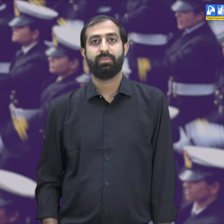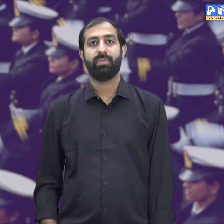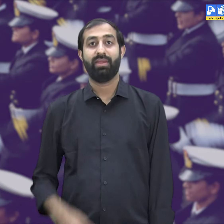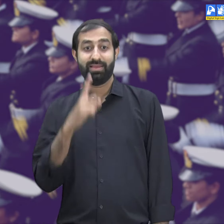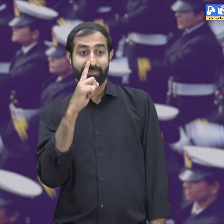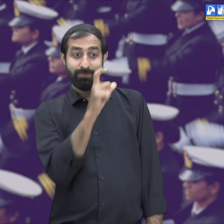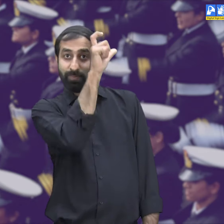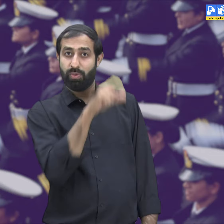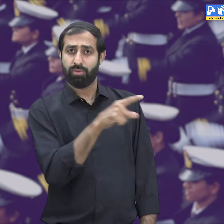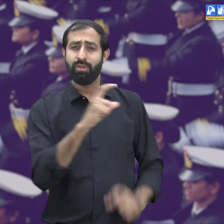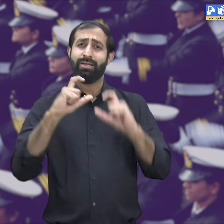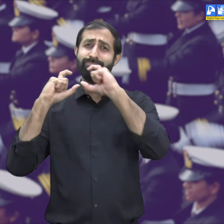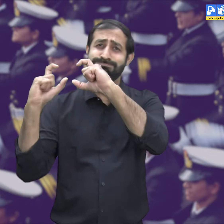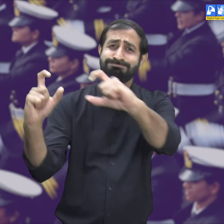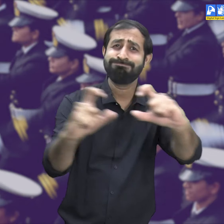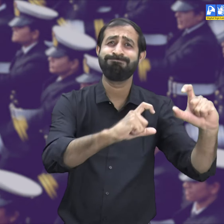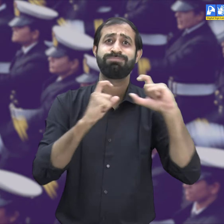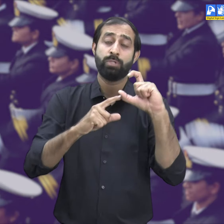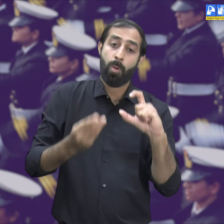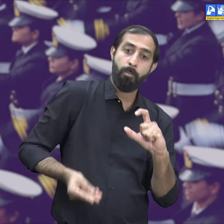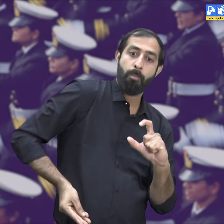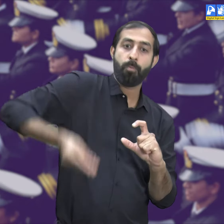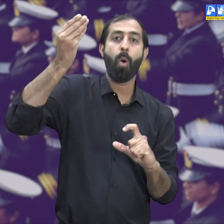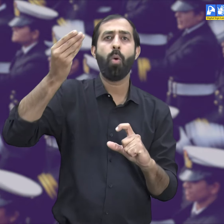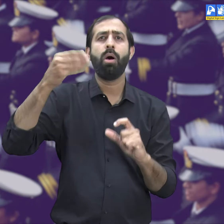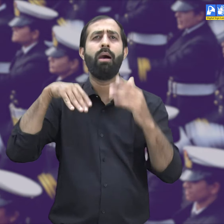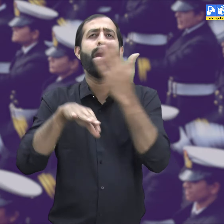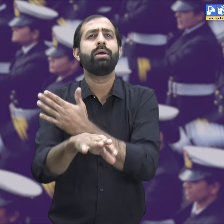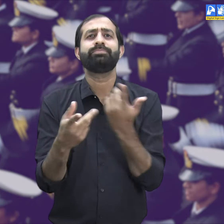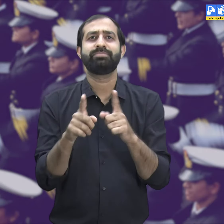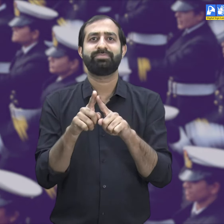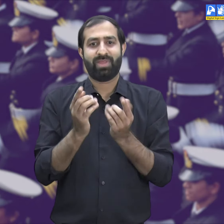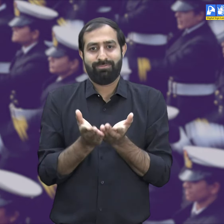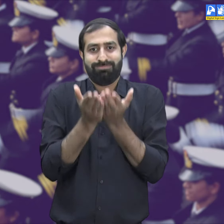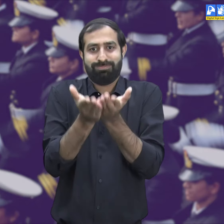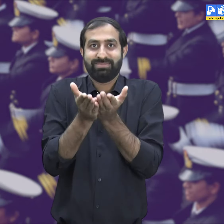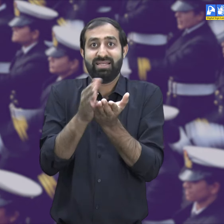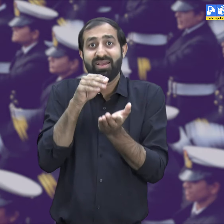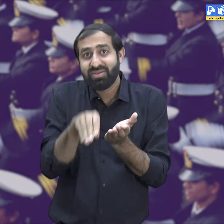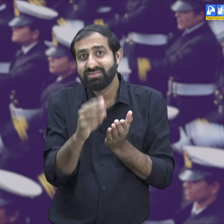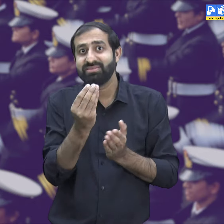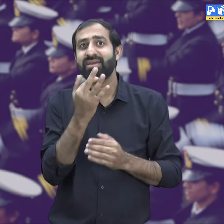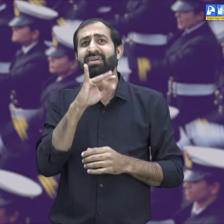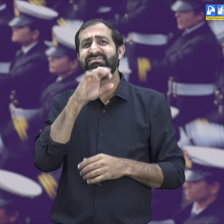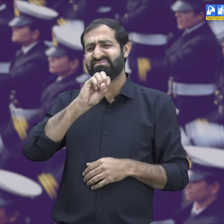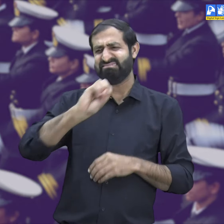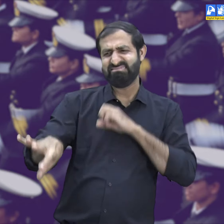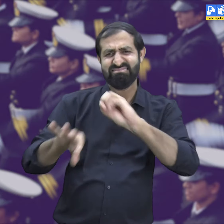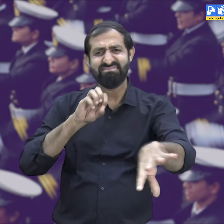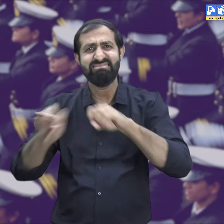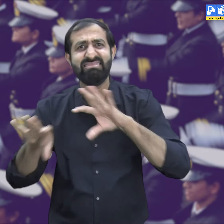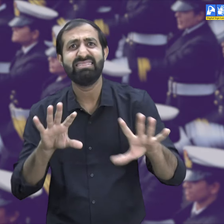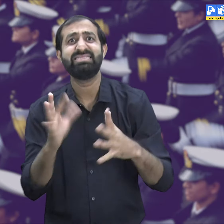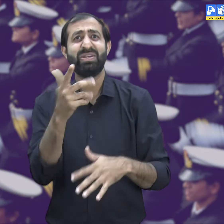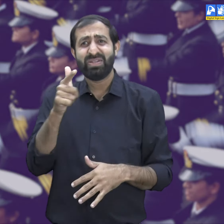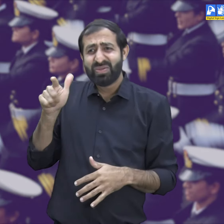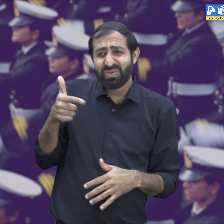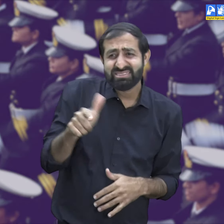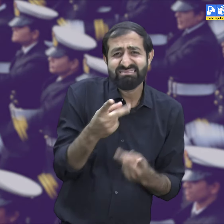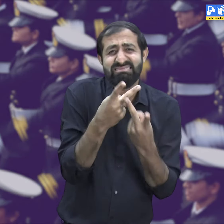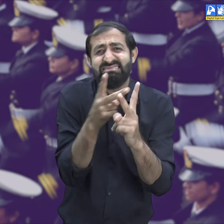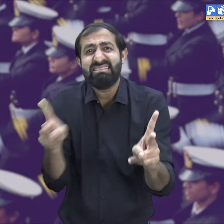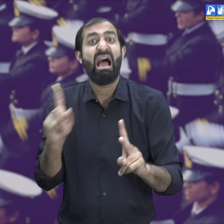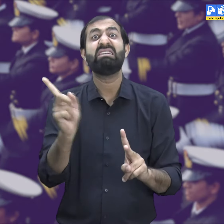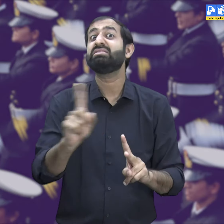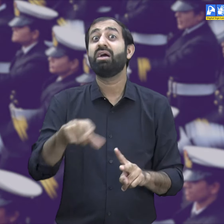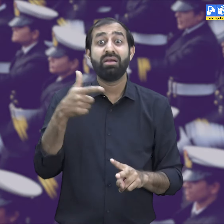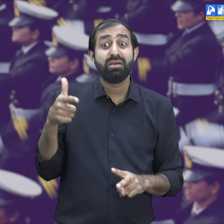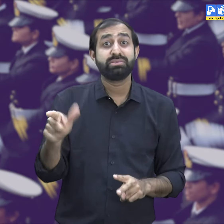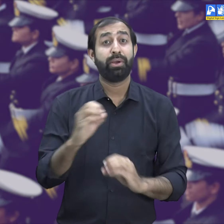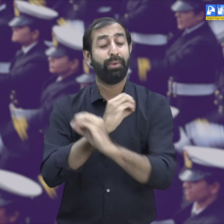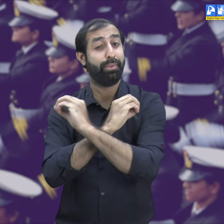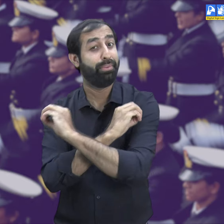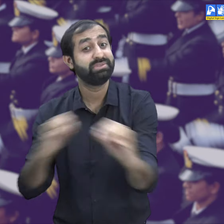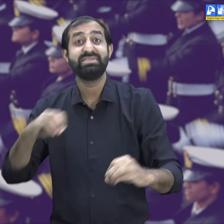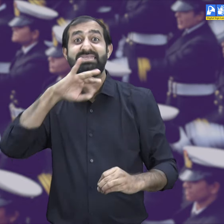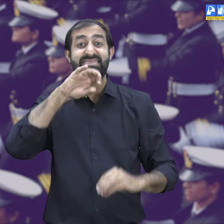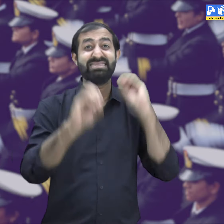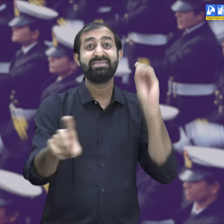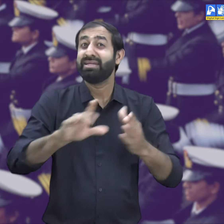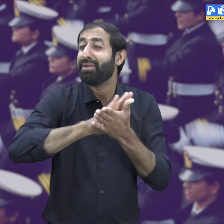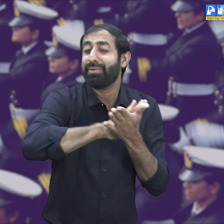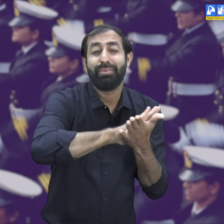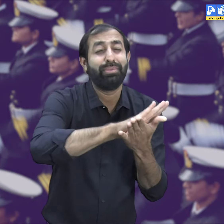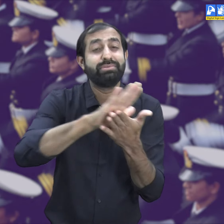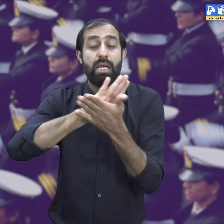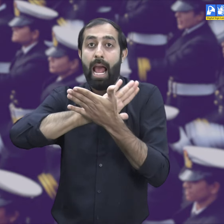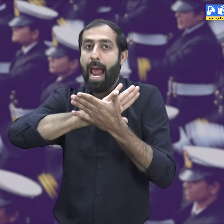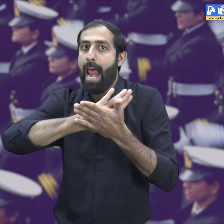I also have to make sure that garbage collects and there are no rats on the ship.